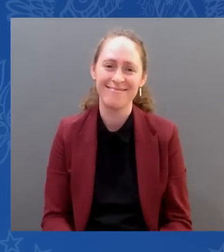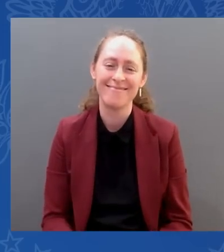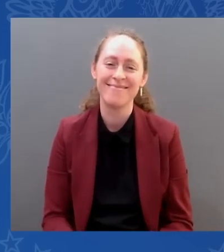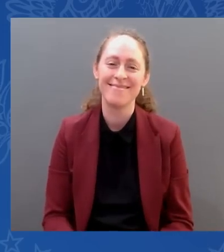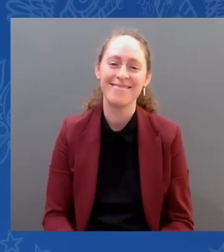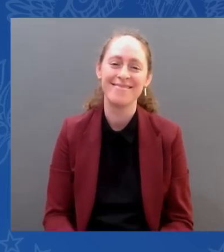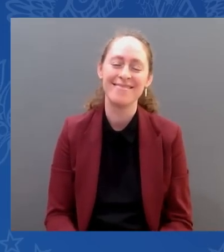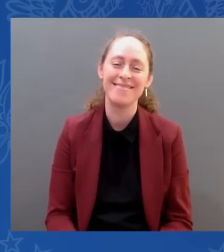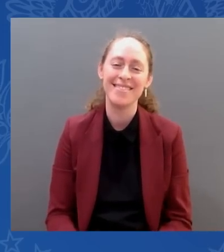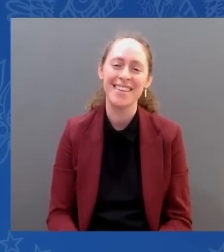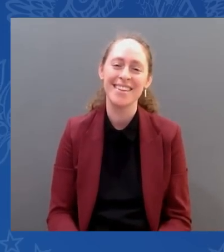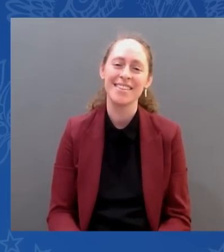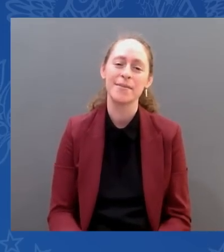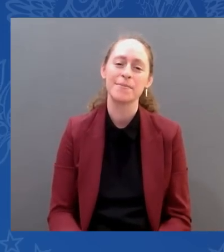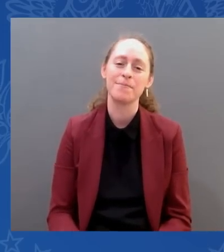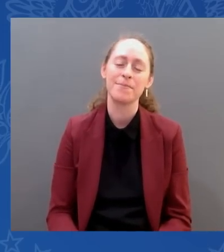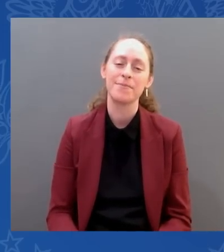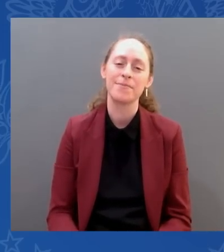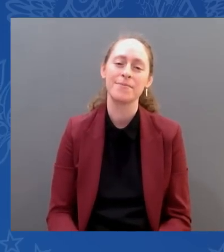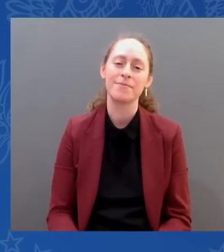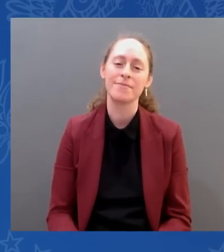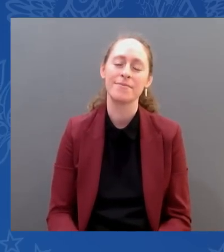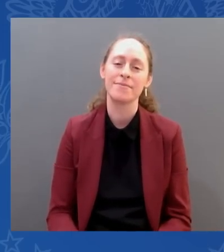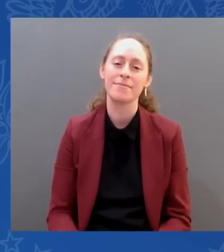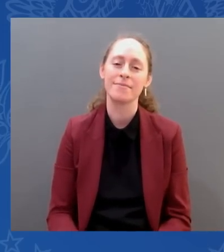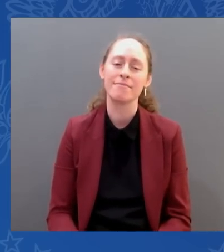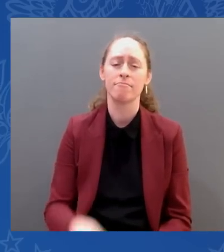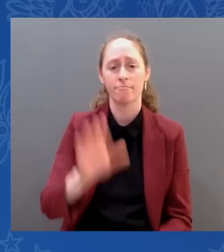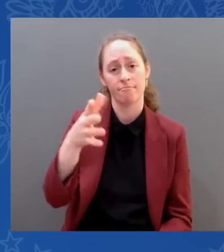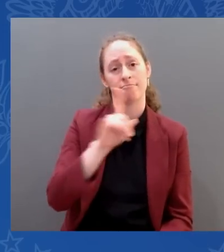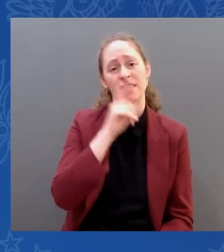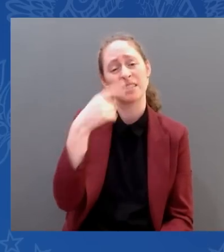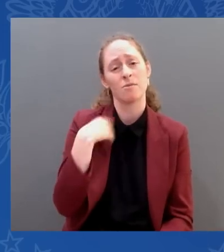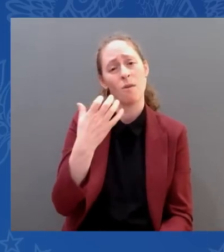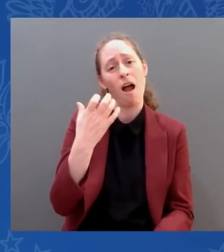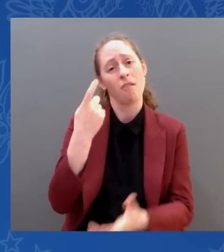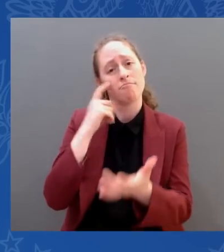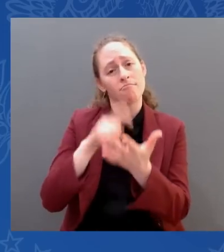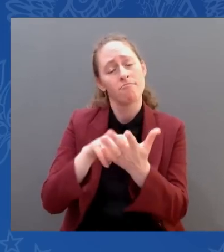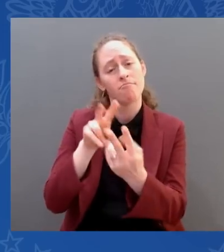I really mean it. It's in your heart. And Alan Lowenthal has been working on this for a long time.